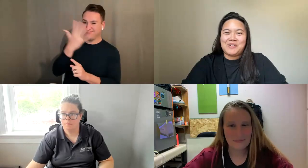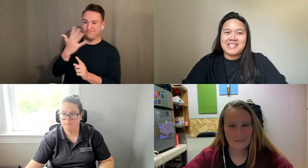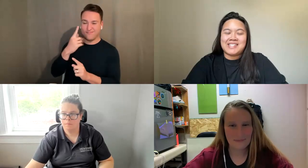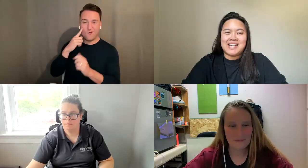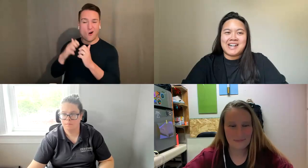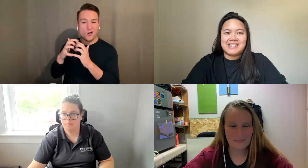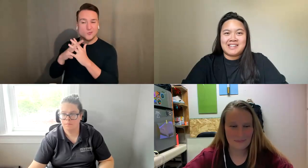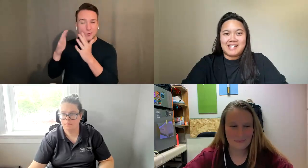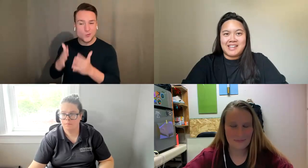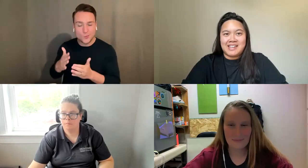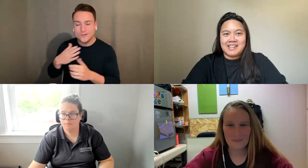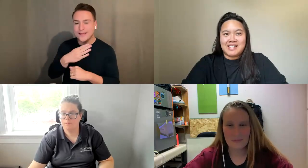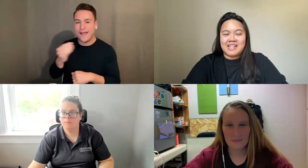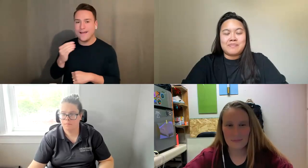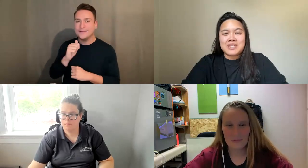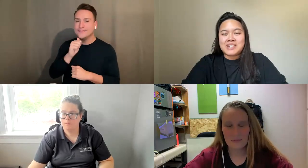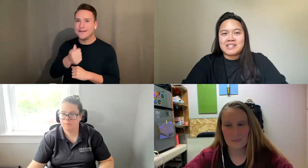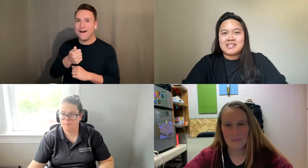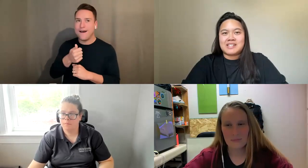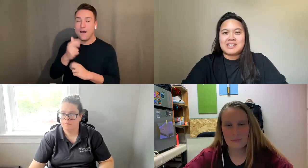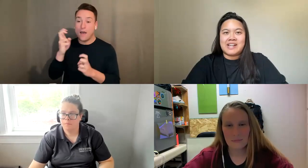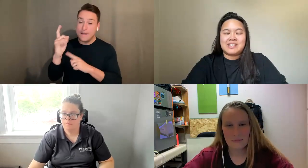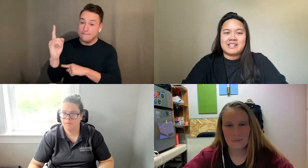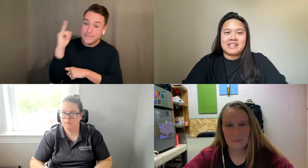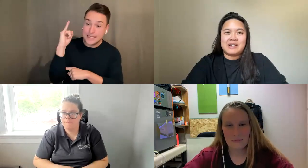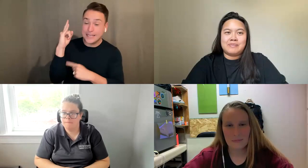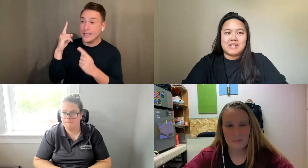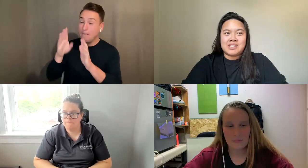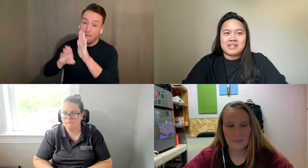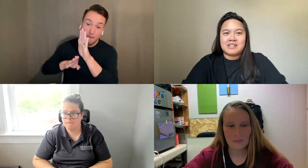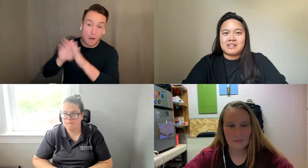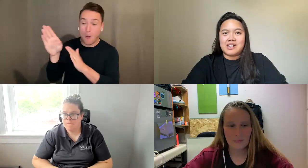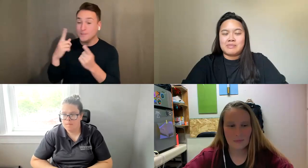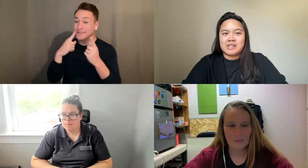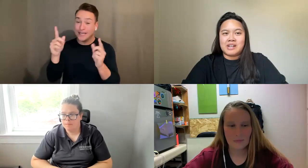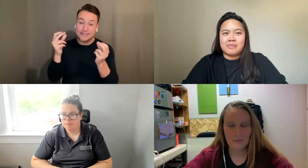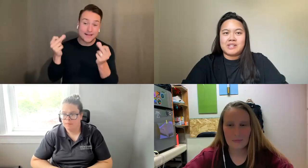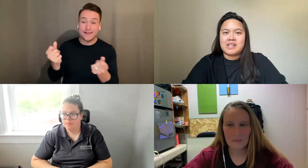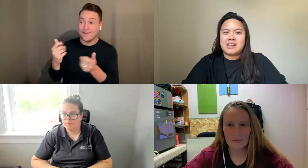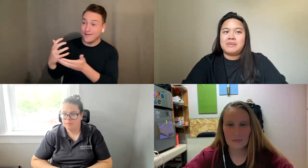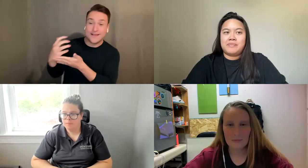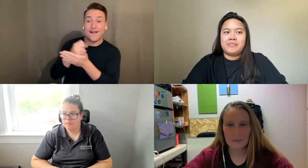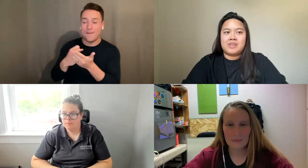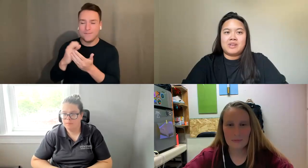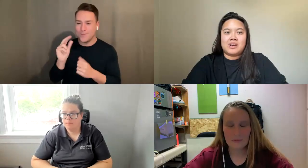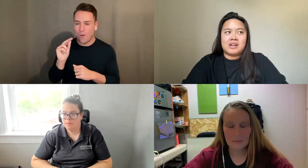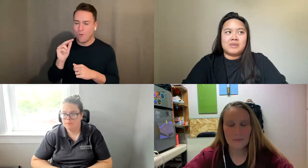it's not an immediate success, it's not an immediate income. But it takes time.